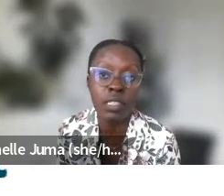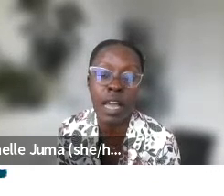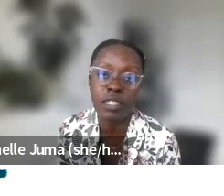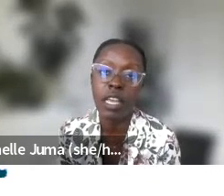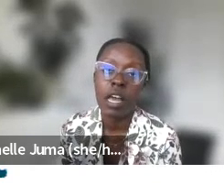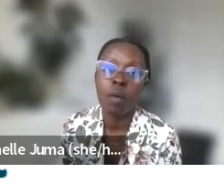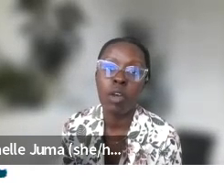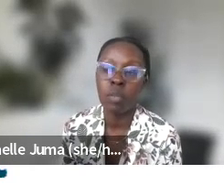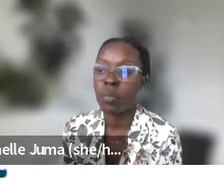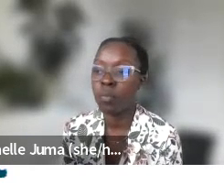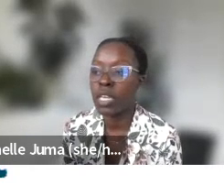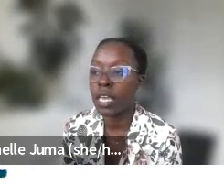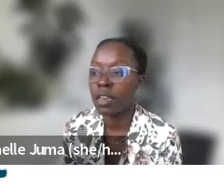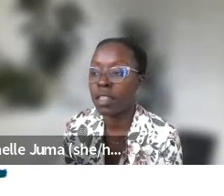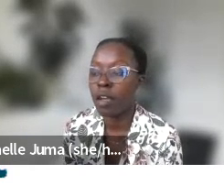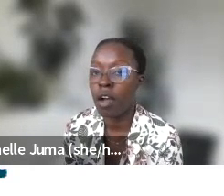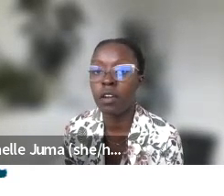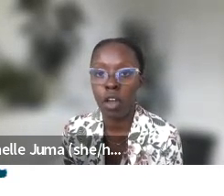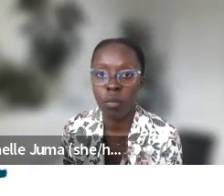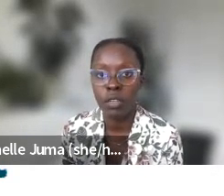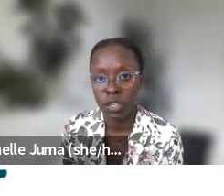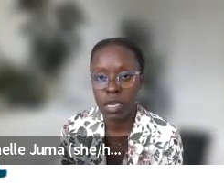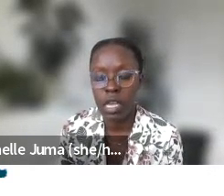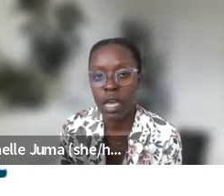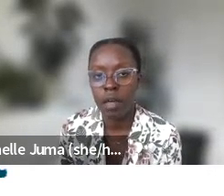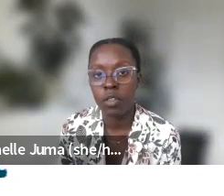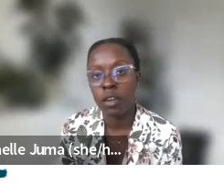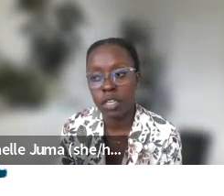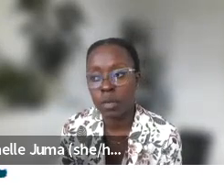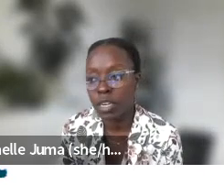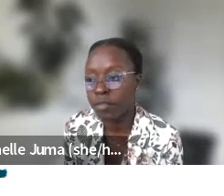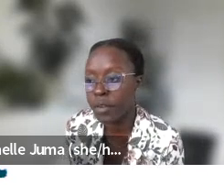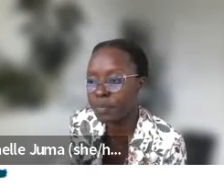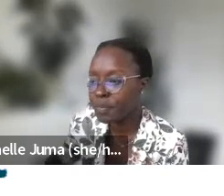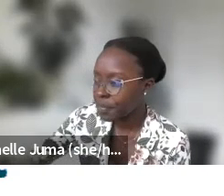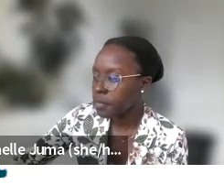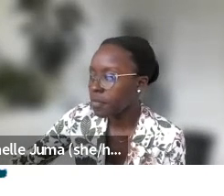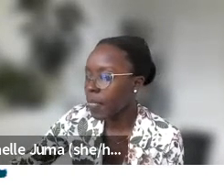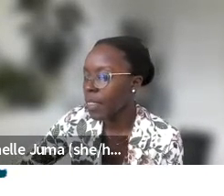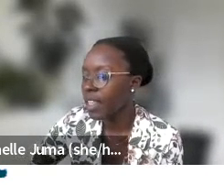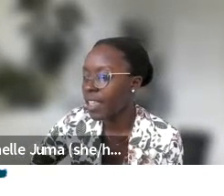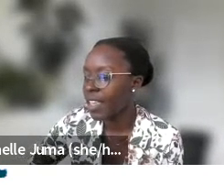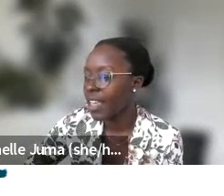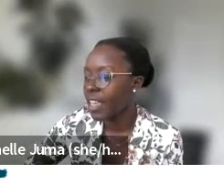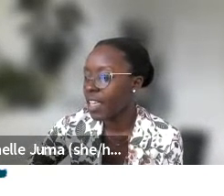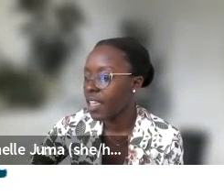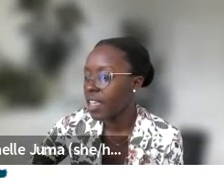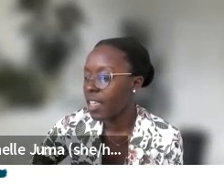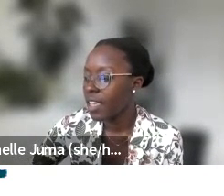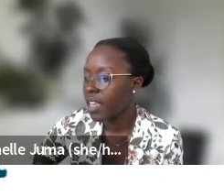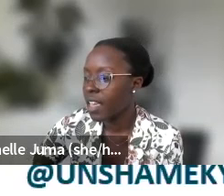AND ANOTHER PLUG FOR OUR UPCOMING WEBINAR AT THE END OF JULY, MINDING YOUR BEDSIDE MANNER, CARING FOR PATIENTS WITH OUD. THIS IS A PARTNERSHIP WITH THE KENTUCKY HOSPITAL ASSOCIATION, WHERE WE REALLY LIKE TO DIVE INTO THE EXPERIENCE OF THOSE WHO MAY HAVE A NEGATIVELY AFFECTED BY THE STIGMA THAT EXISTS WITHIN THE HEALTHCARE SECTOR AND START TO TALK CRITICALLY ABOUT HOW PROVIDERS CAN CARE FOR PATIENTS, BE MORE RESPONSIVE